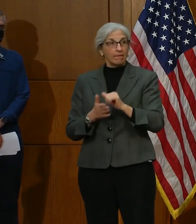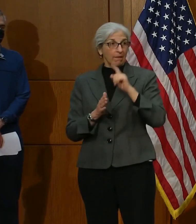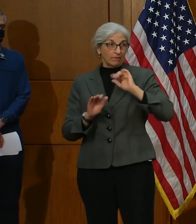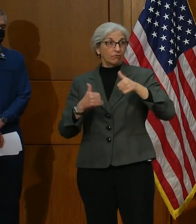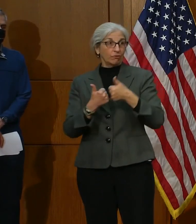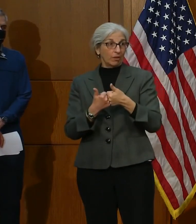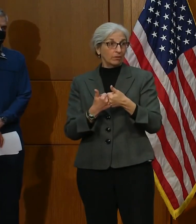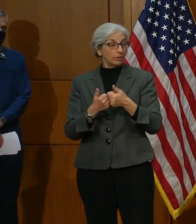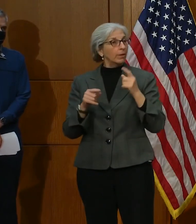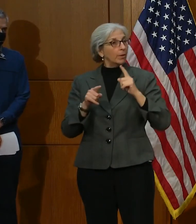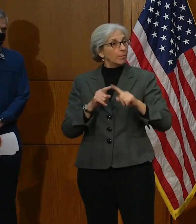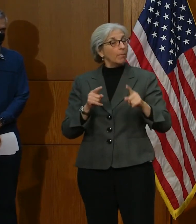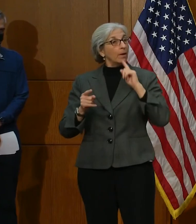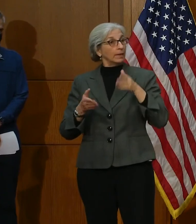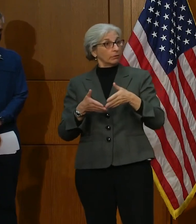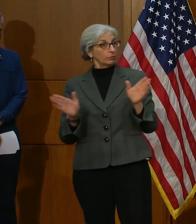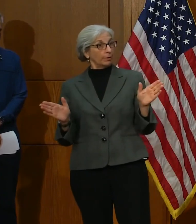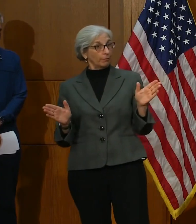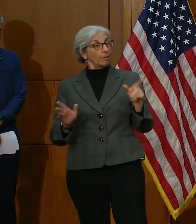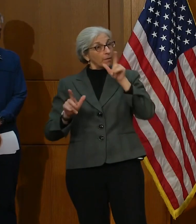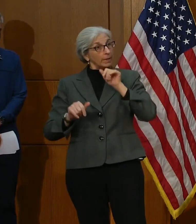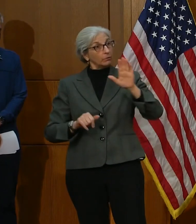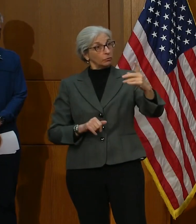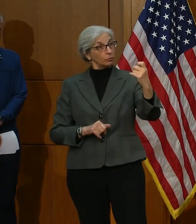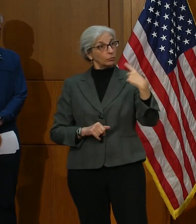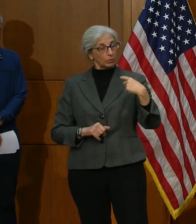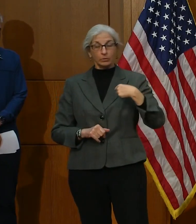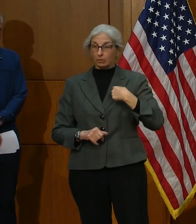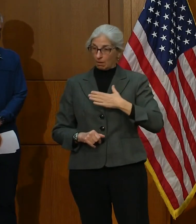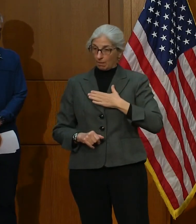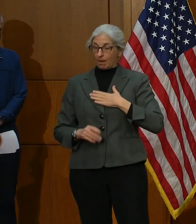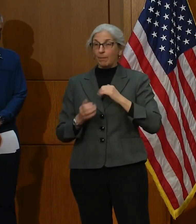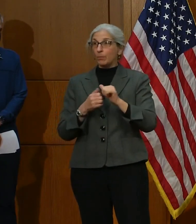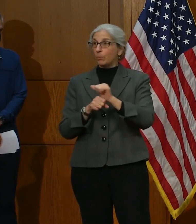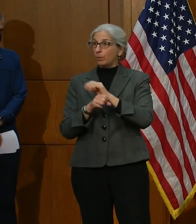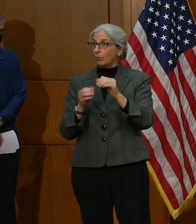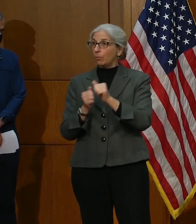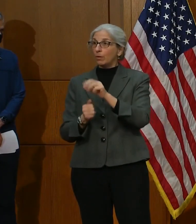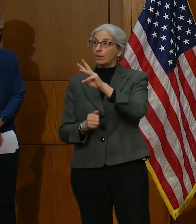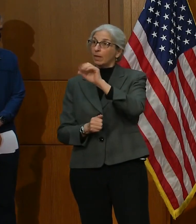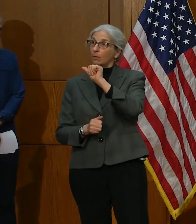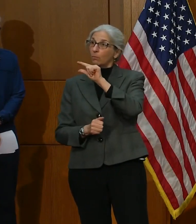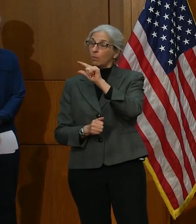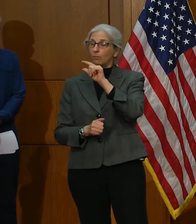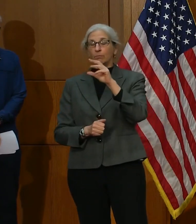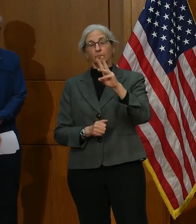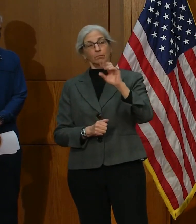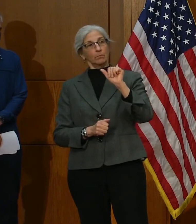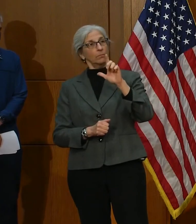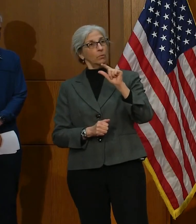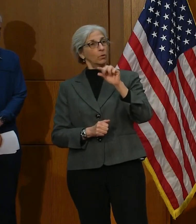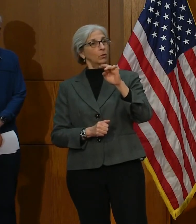WE'RE NOT COMFORTABLE WITH THAT APPROACH, EITHER. SO SO THAT'S BEEN A CHALLENGE. BUT BUT OVERALL THE ANSWER TO YOUR